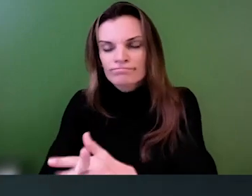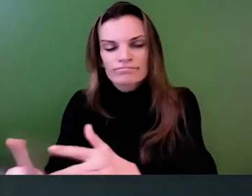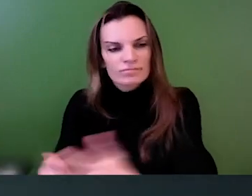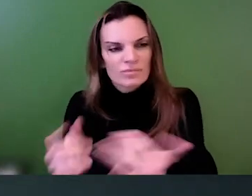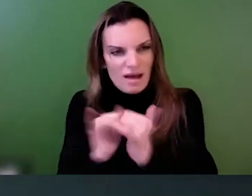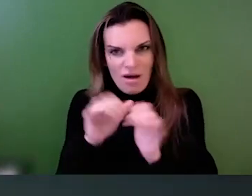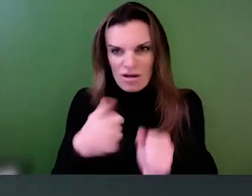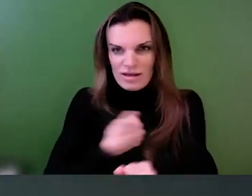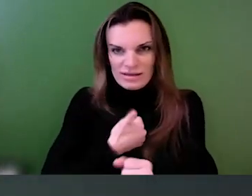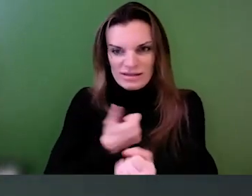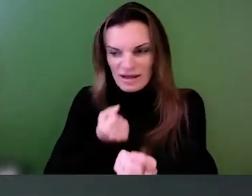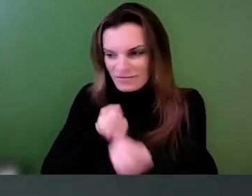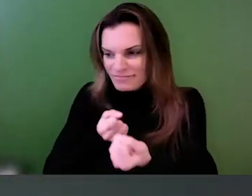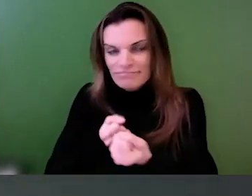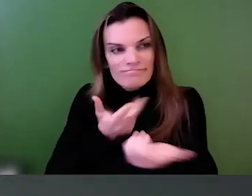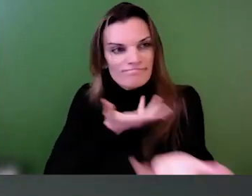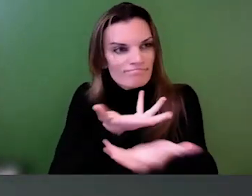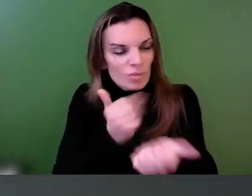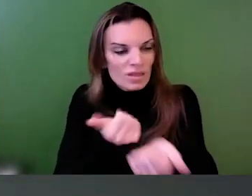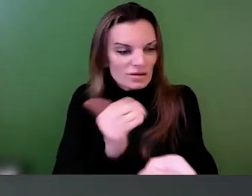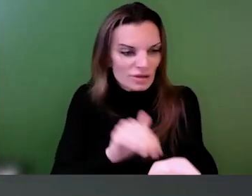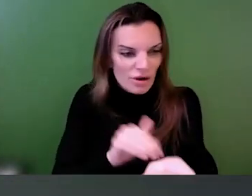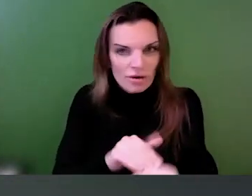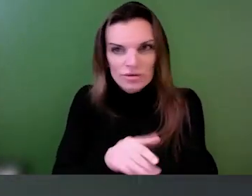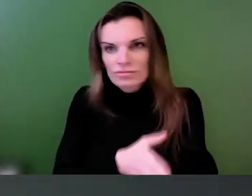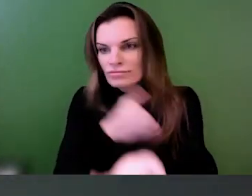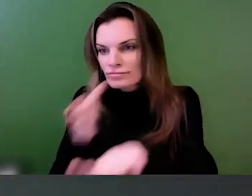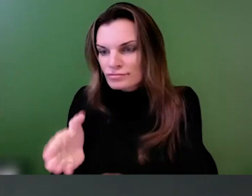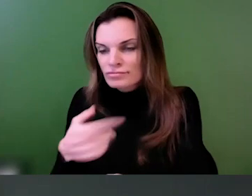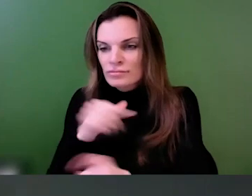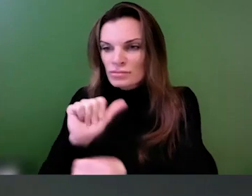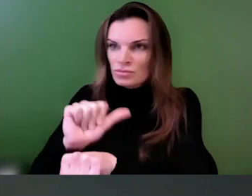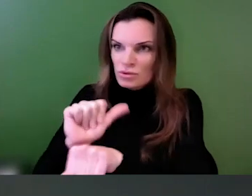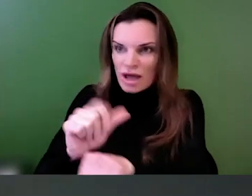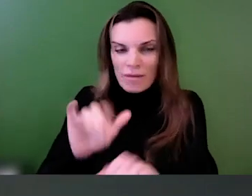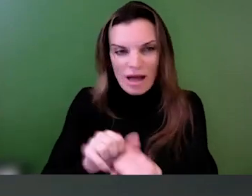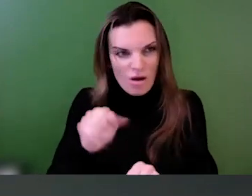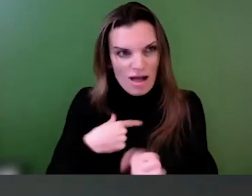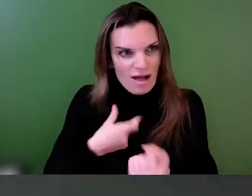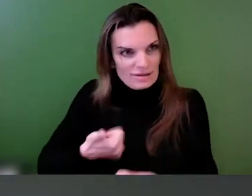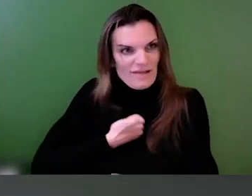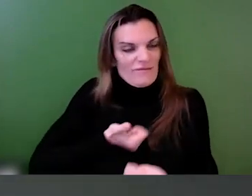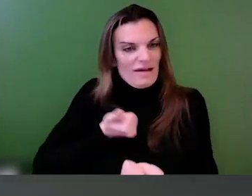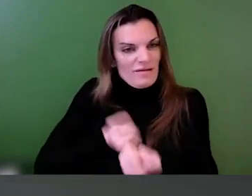advocacy with doctors, with employers, for those with long COVID? And I will let you start